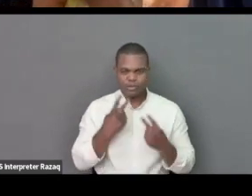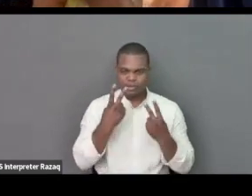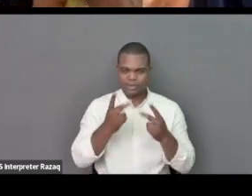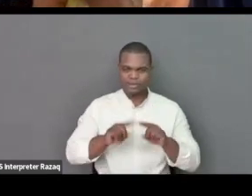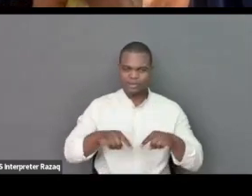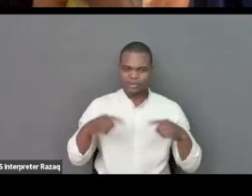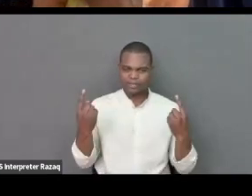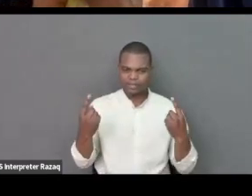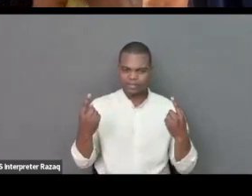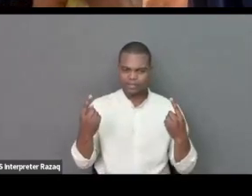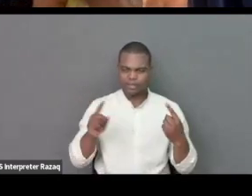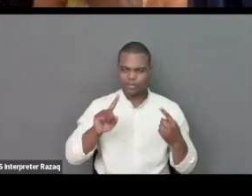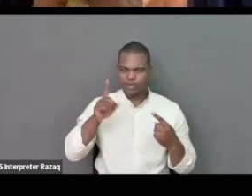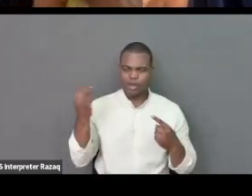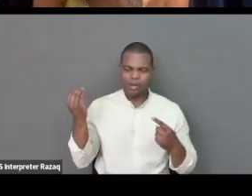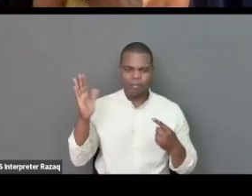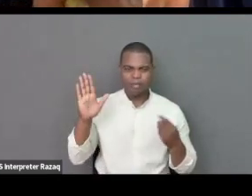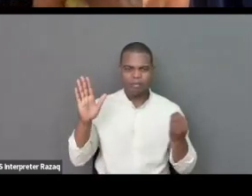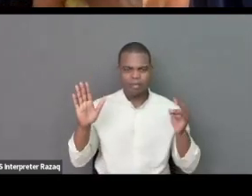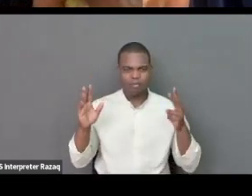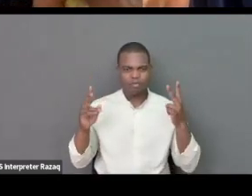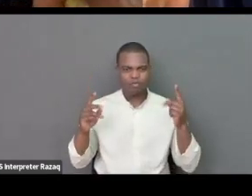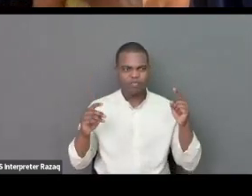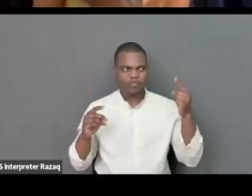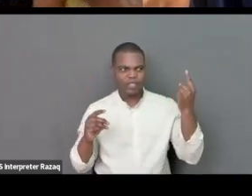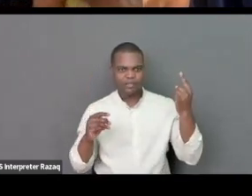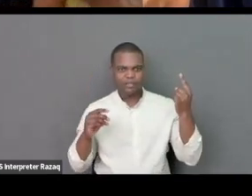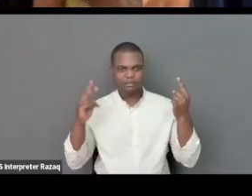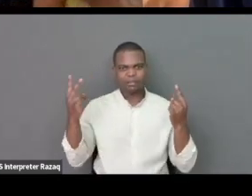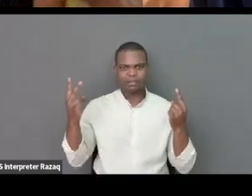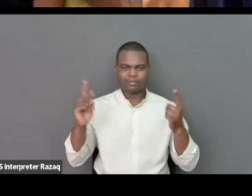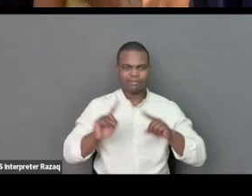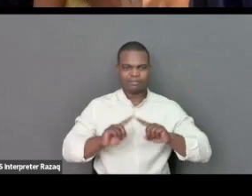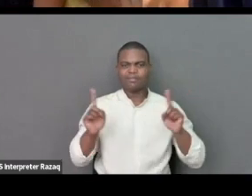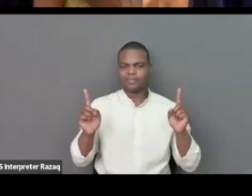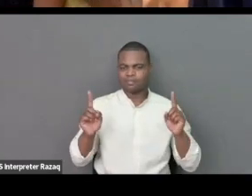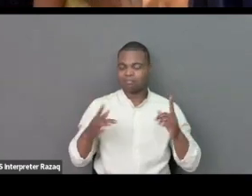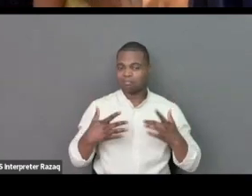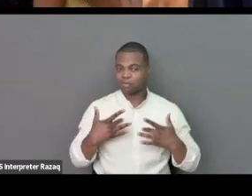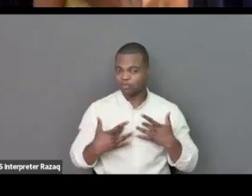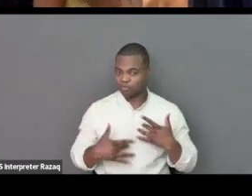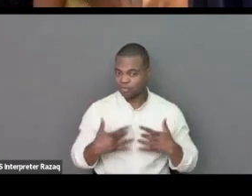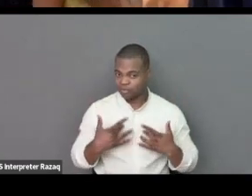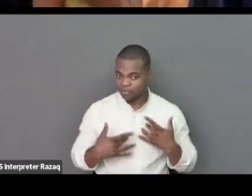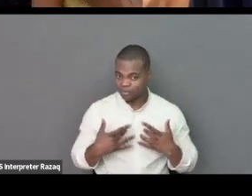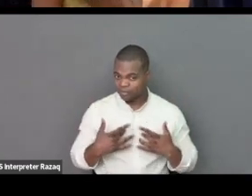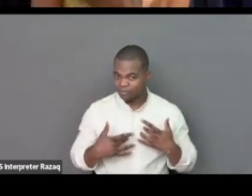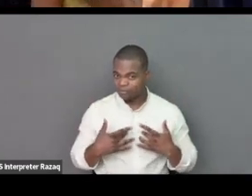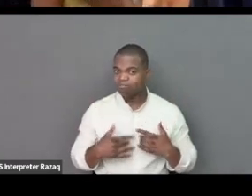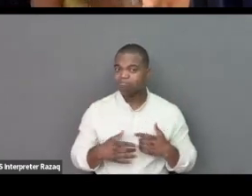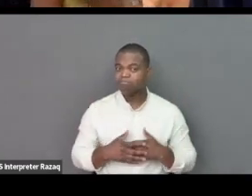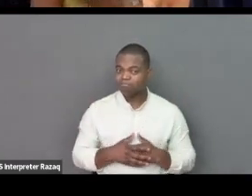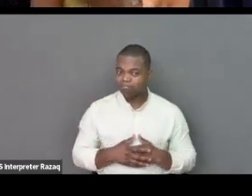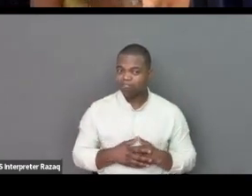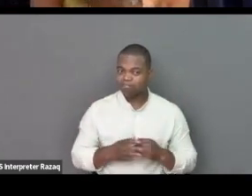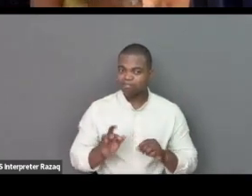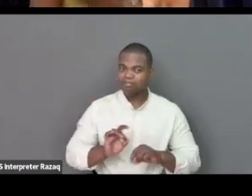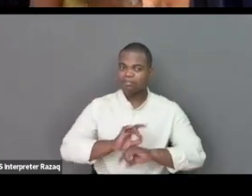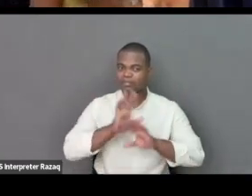have a little bit more separated audience with and without accessibility issues